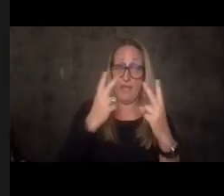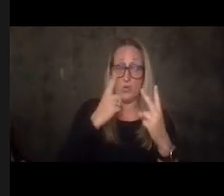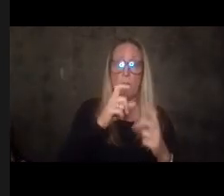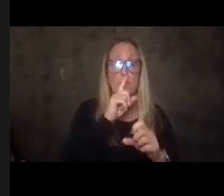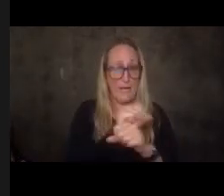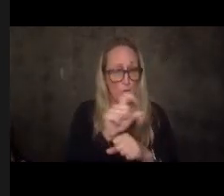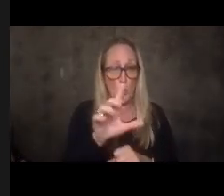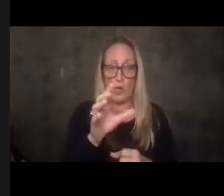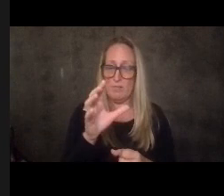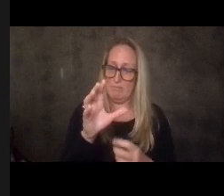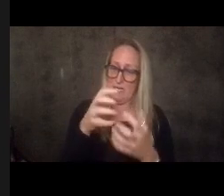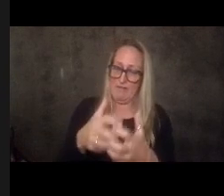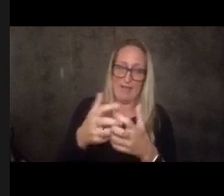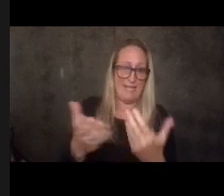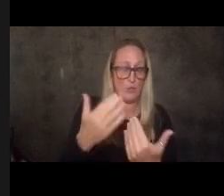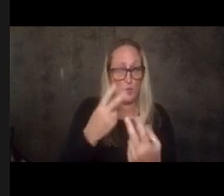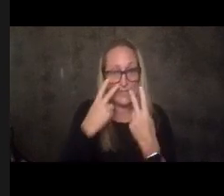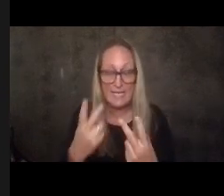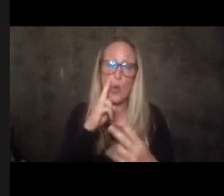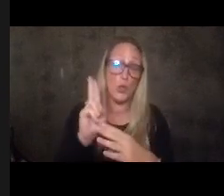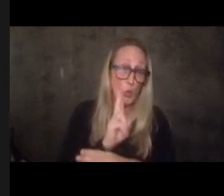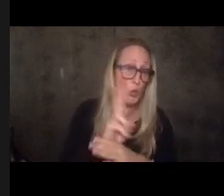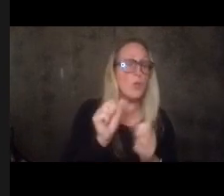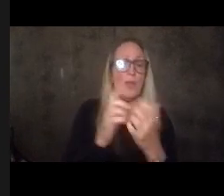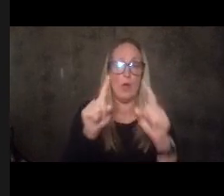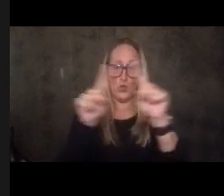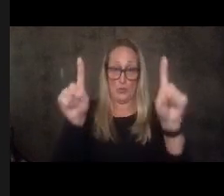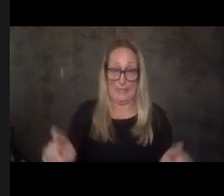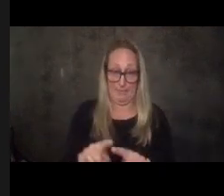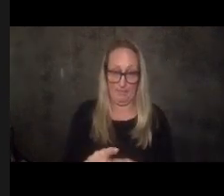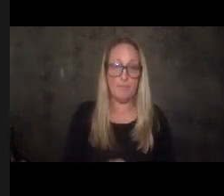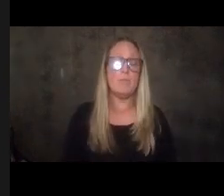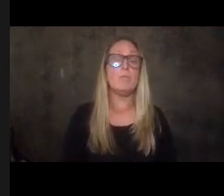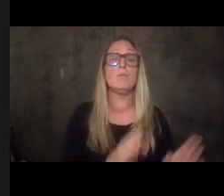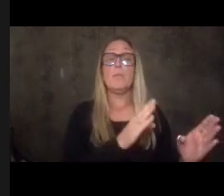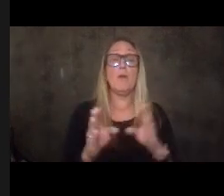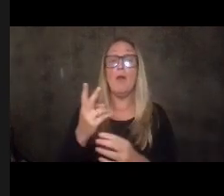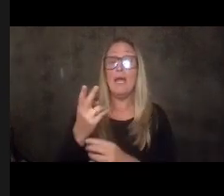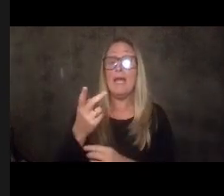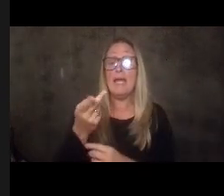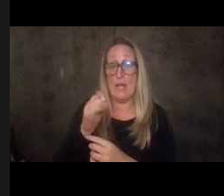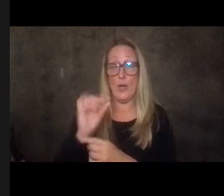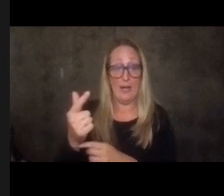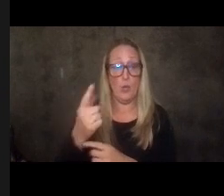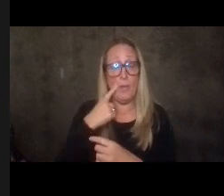device is easier to see or use without a screen. For hearing, we're gonna make your device easier to